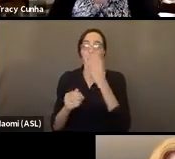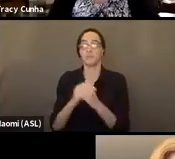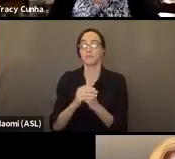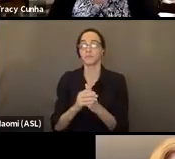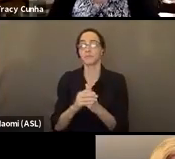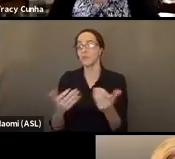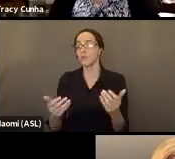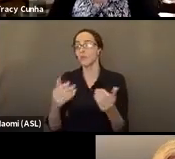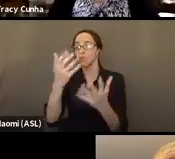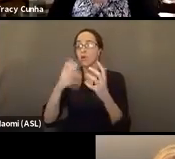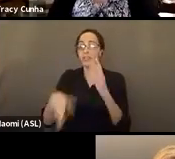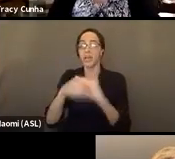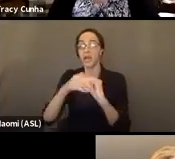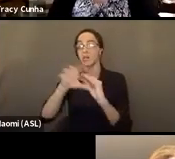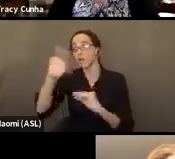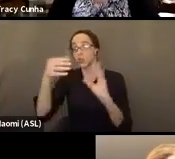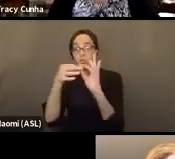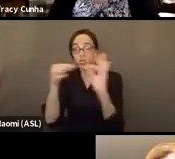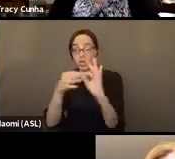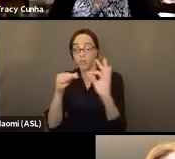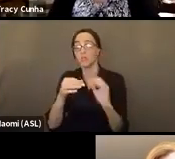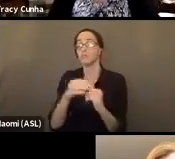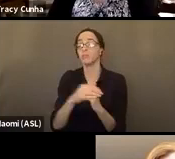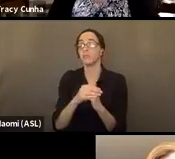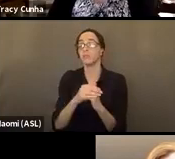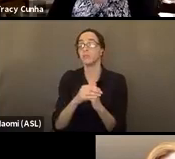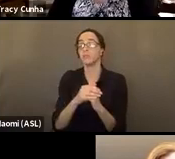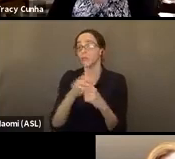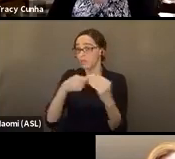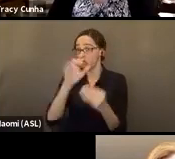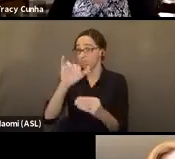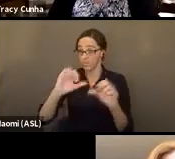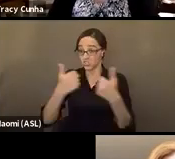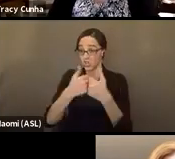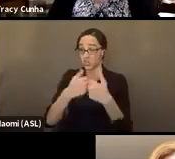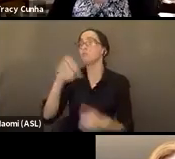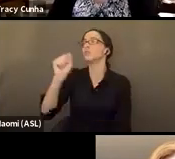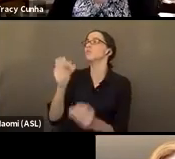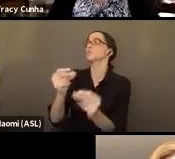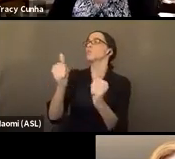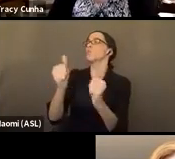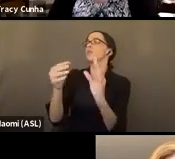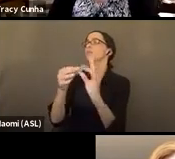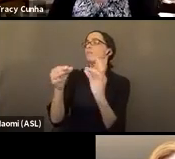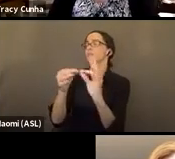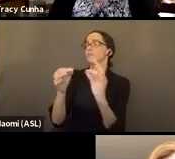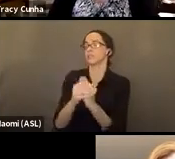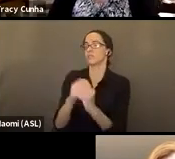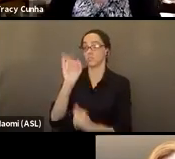if you do have any kind of life-saving equipment in your home that um you know that you require